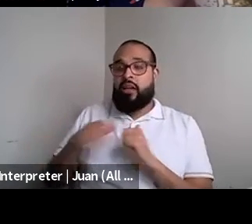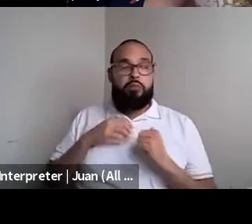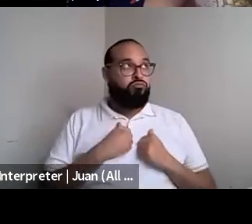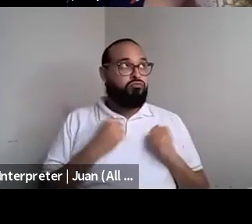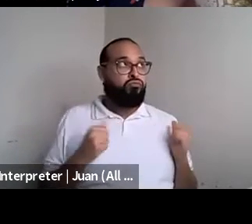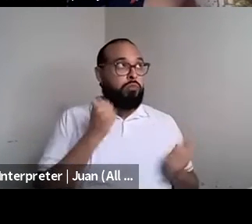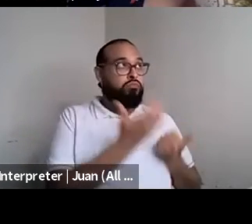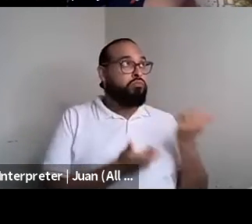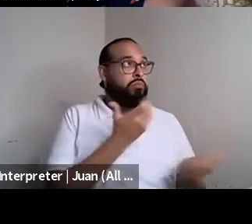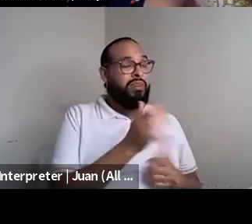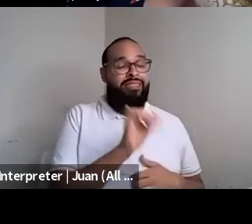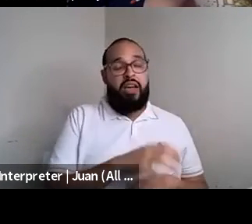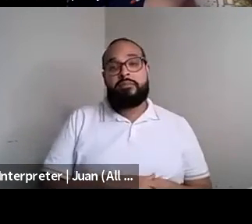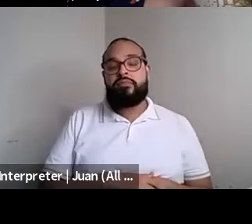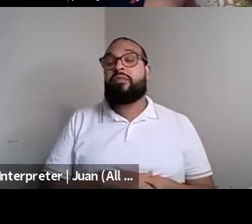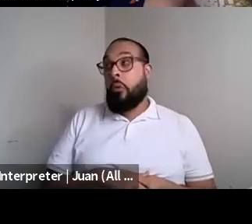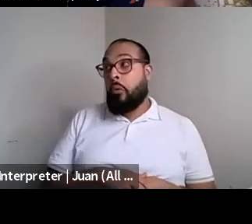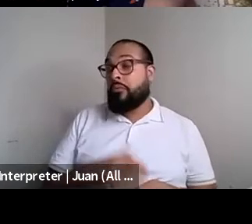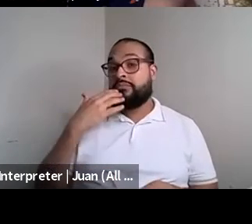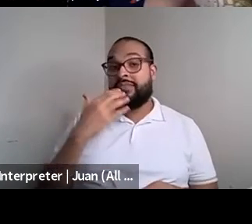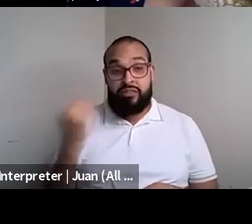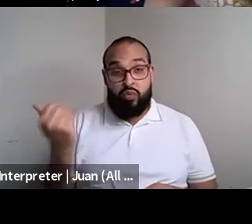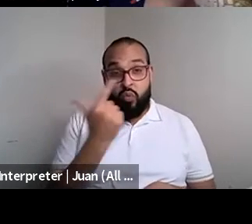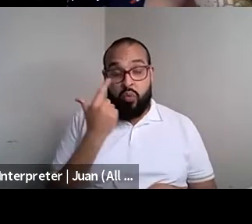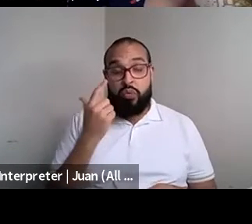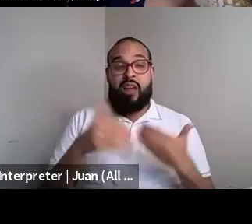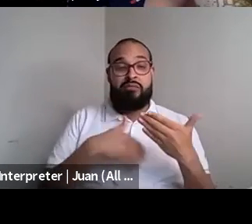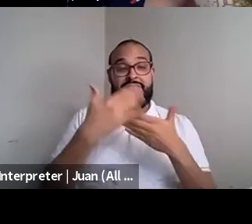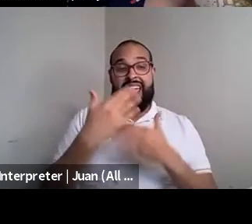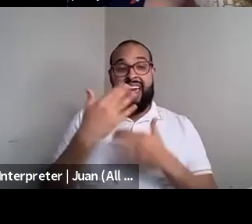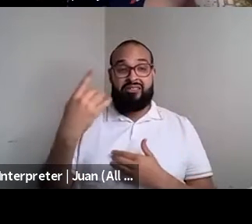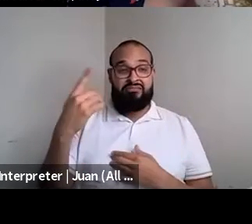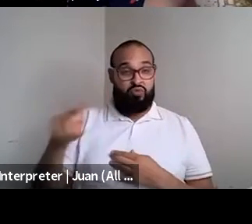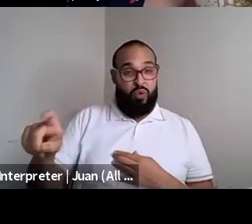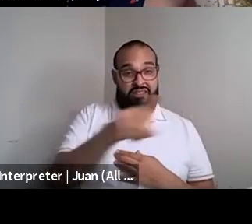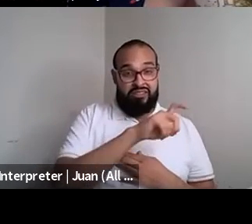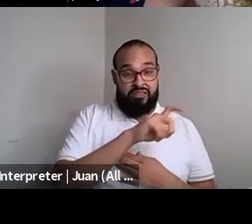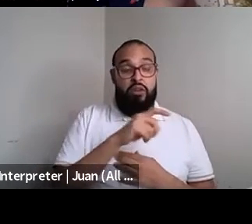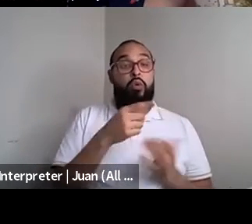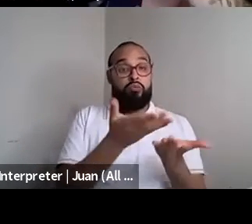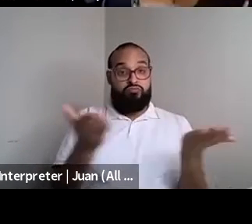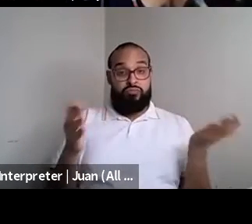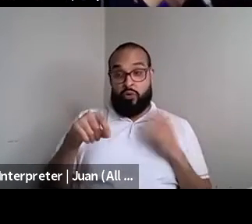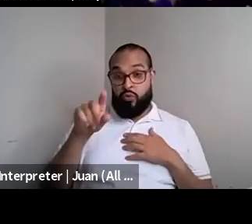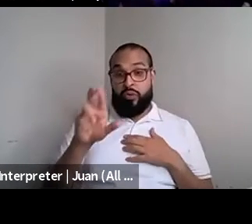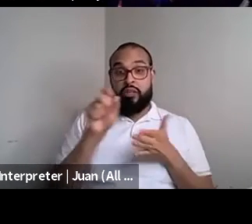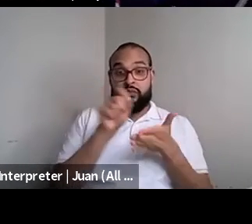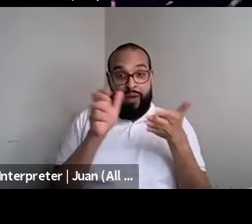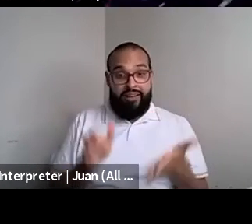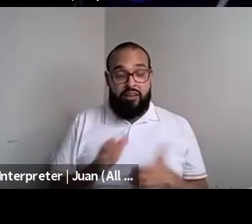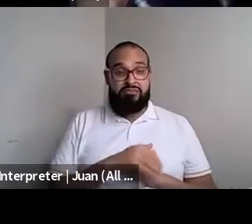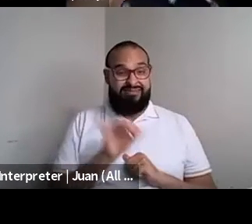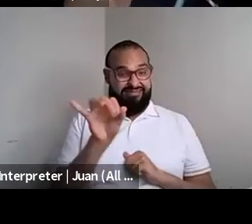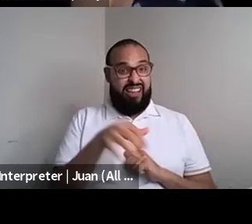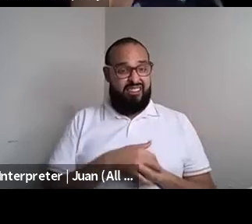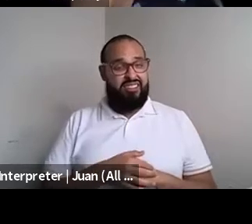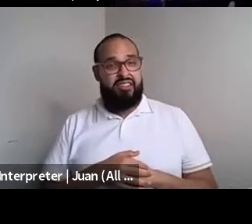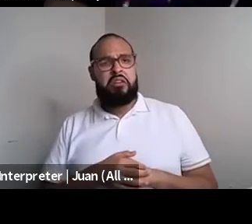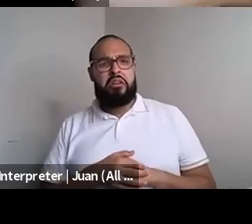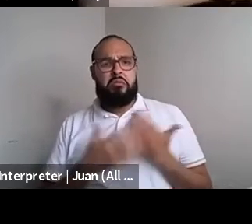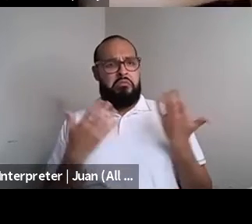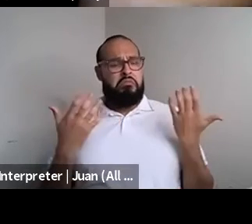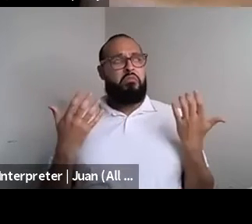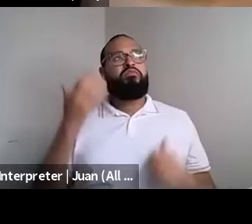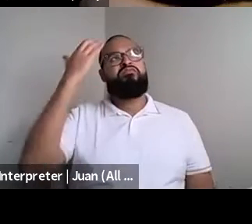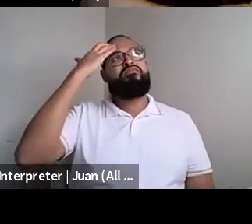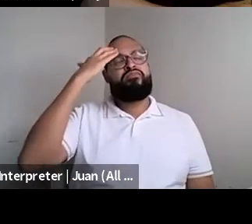Kenyon Farrow (he/him/his): Kind of leads me to my next question for y'all, I think, which is you know as queer writers, you know, there's a certain amount of like a